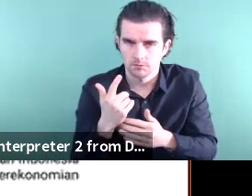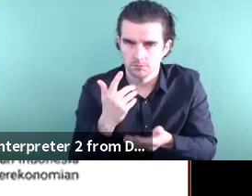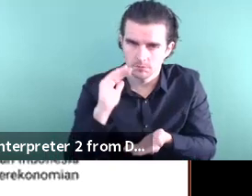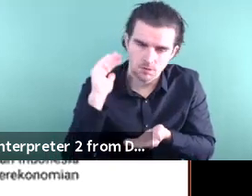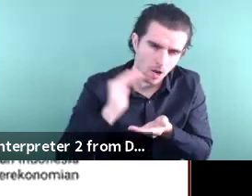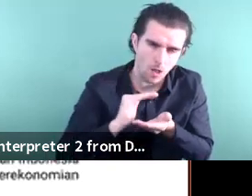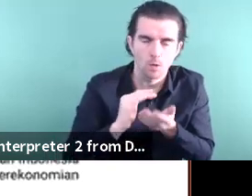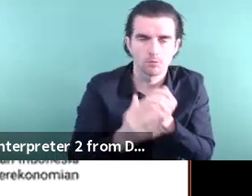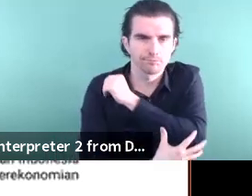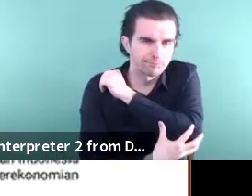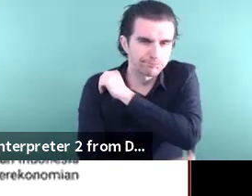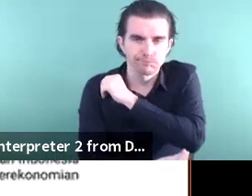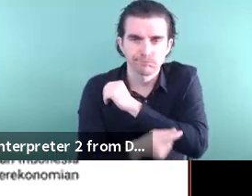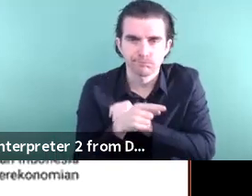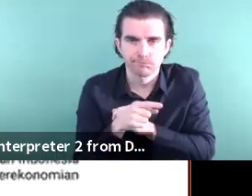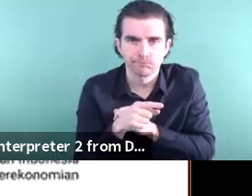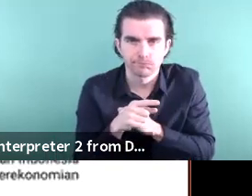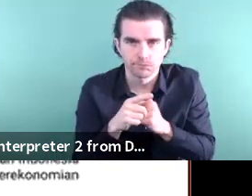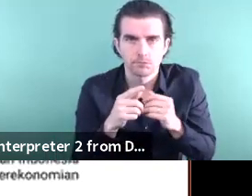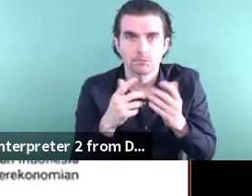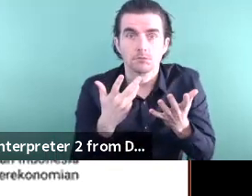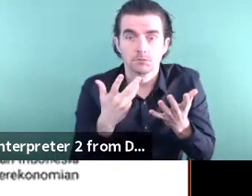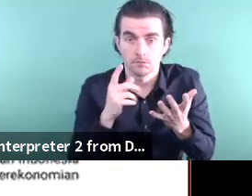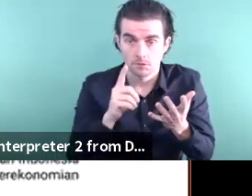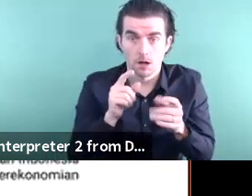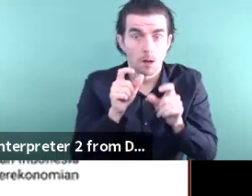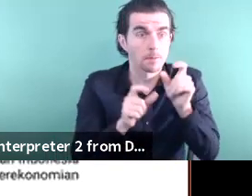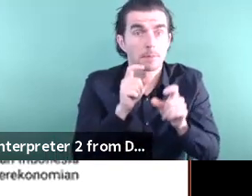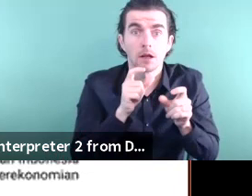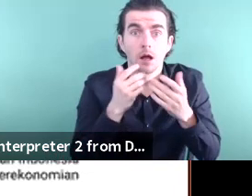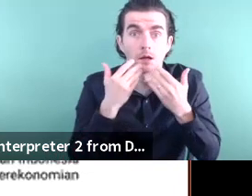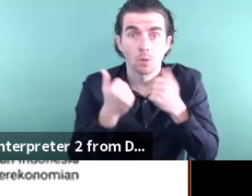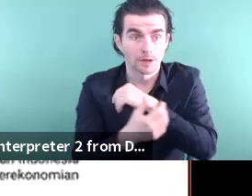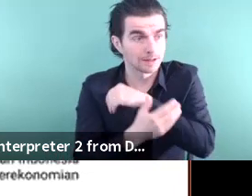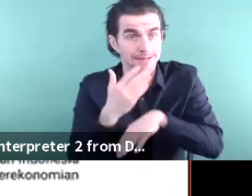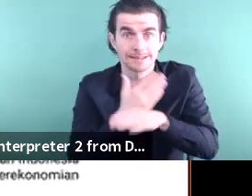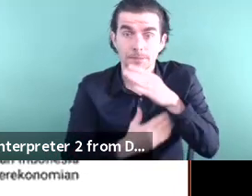where households with higher threshold disability has around 16% and household without has